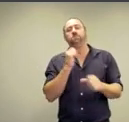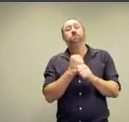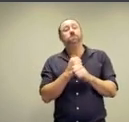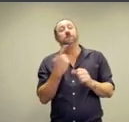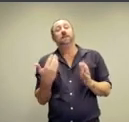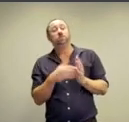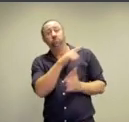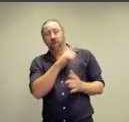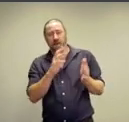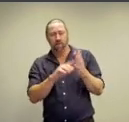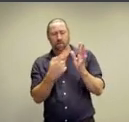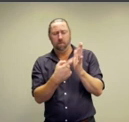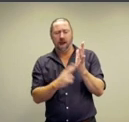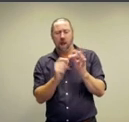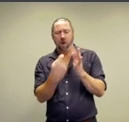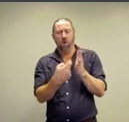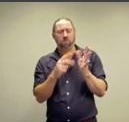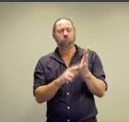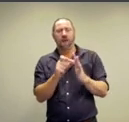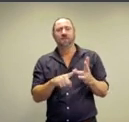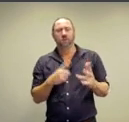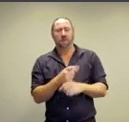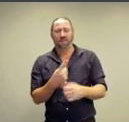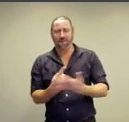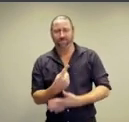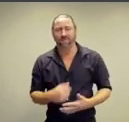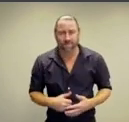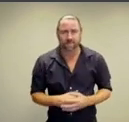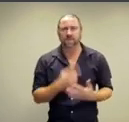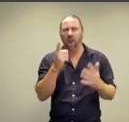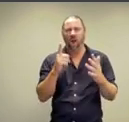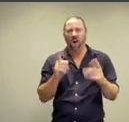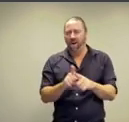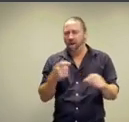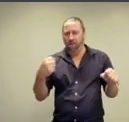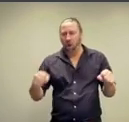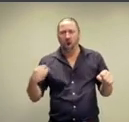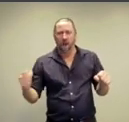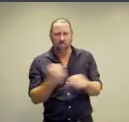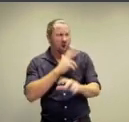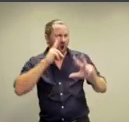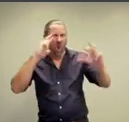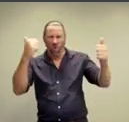up Brando's effect on top of Finland, 'the film, The Wild One glamorized outlaw